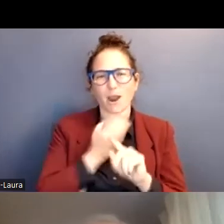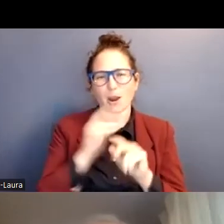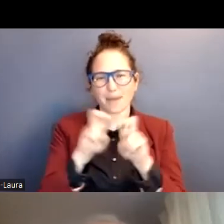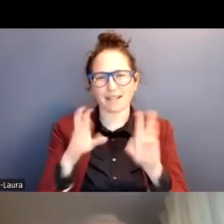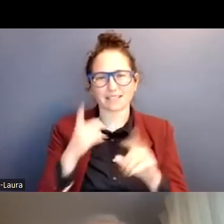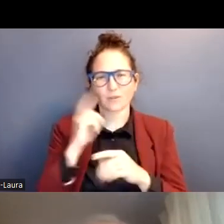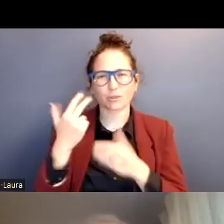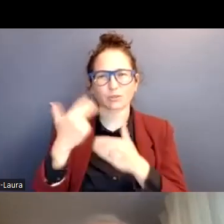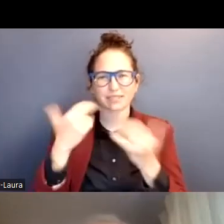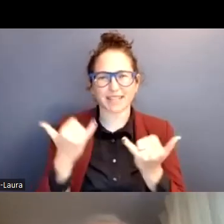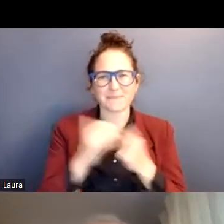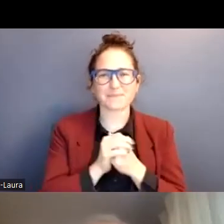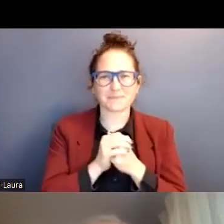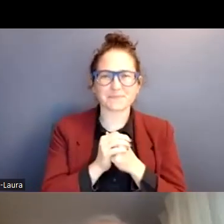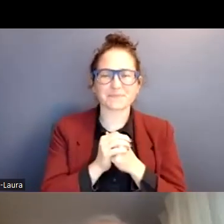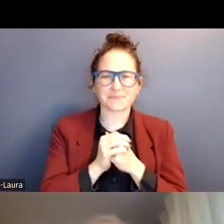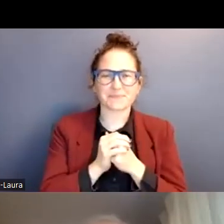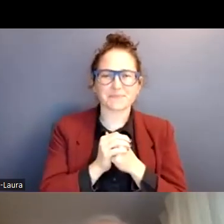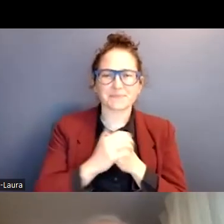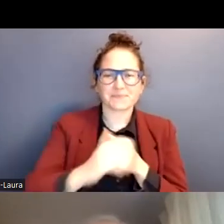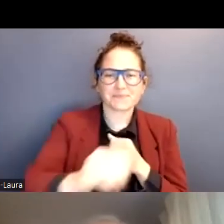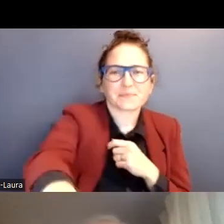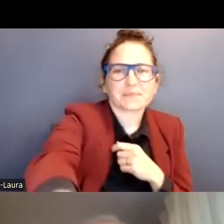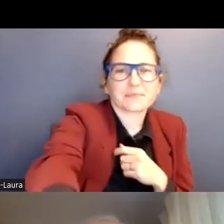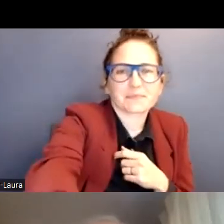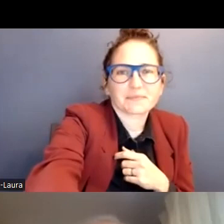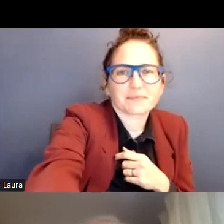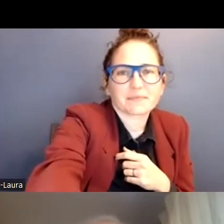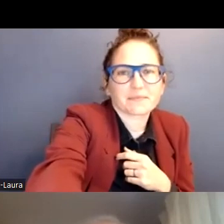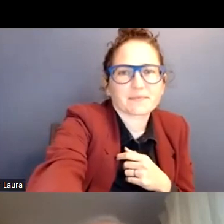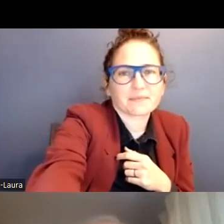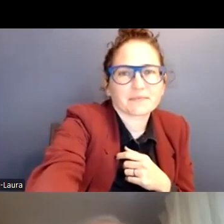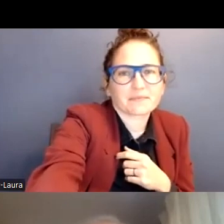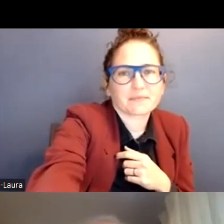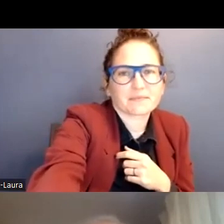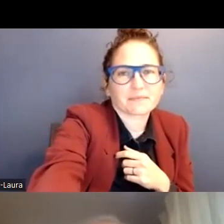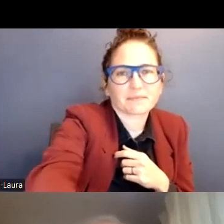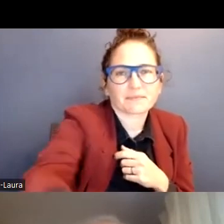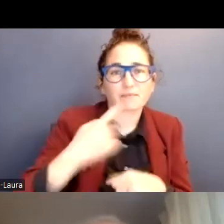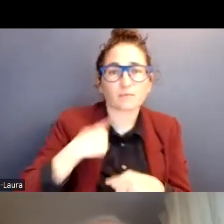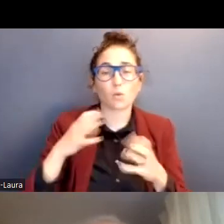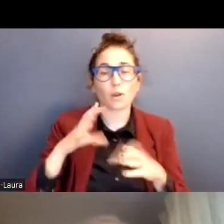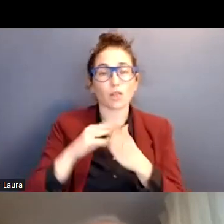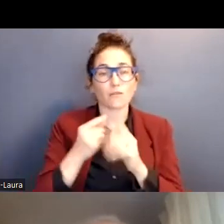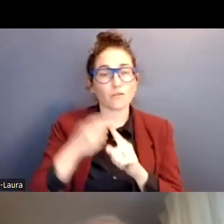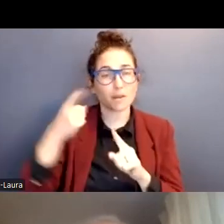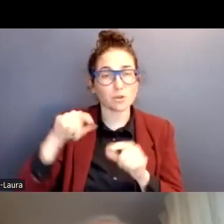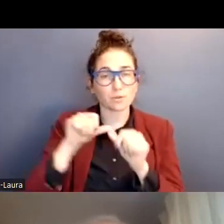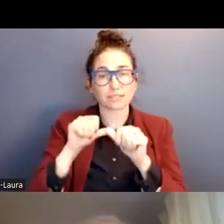all today at NCAPPS. We we want to learn from you and to continue to get better, we have